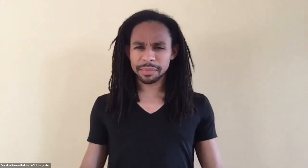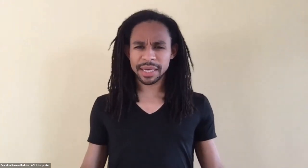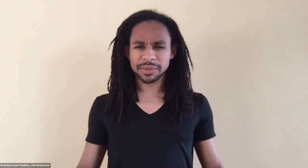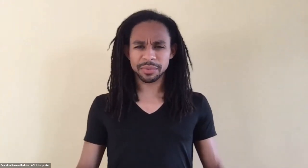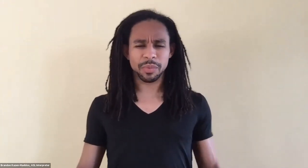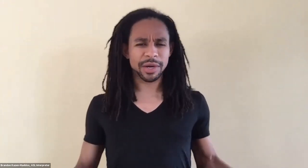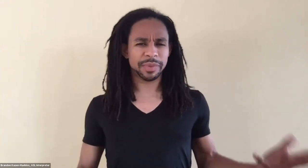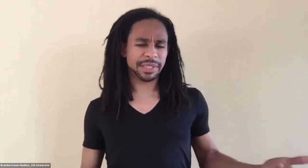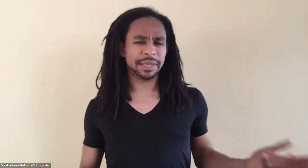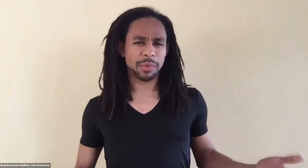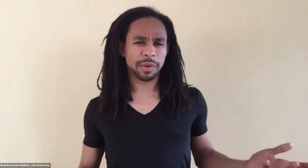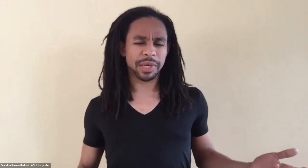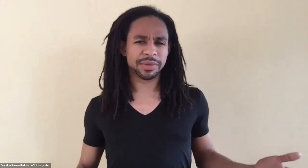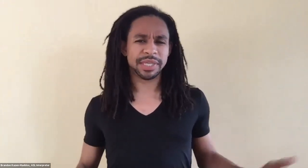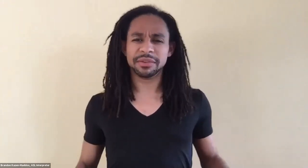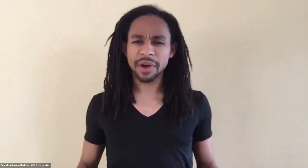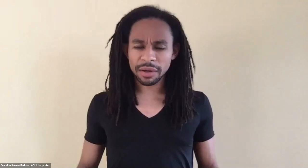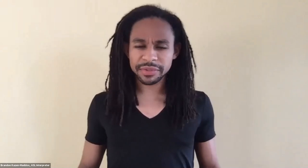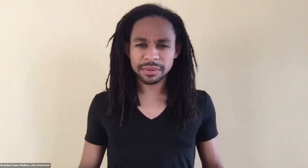because why don't we see more POC involved?